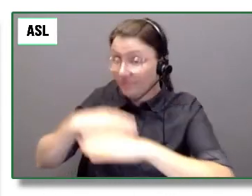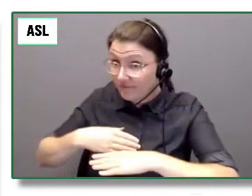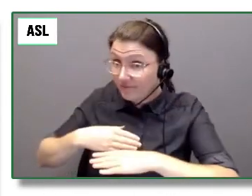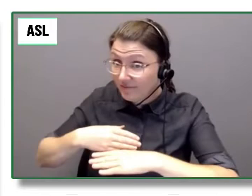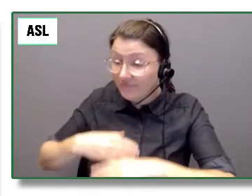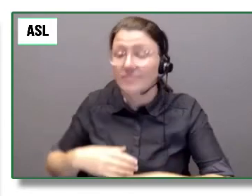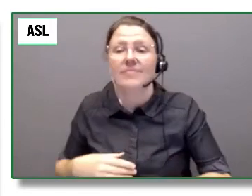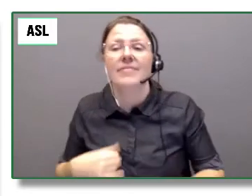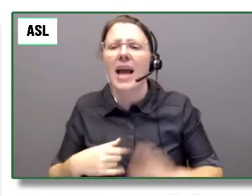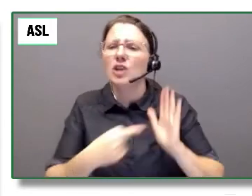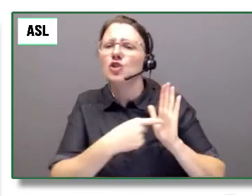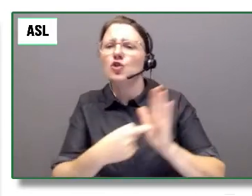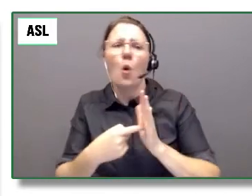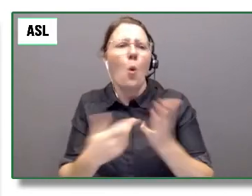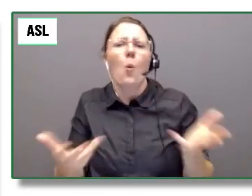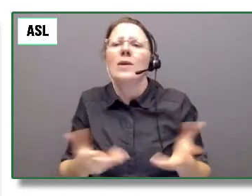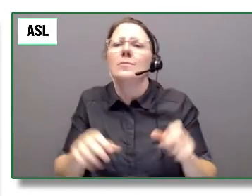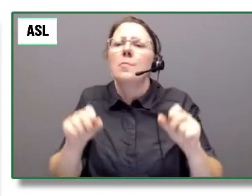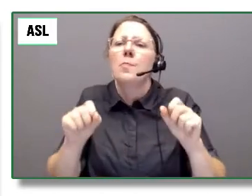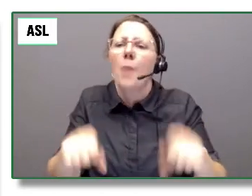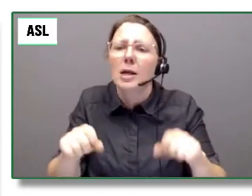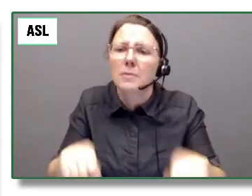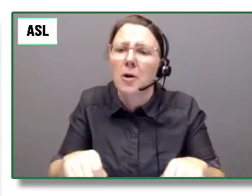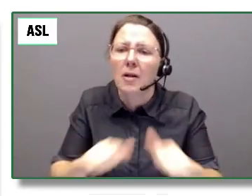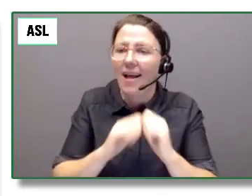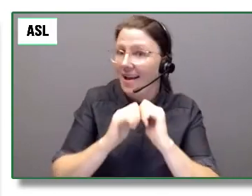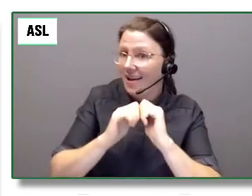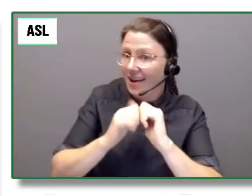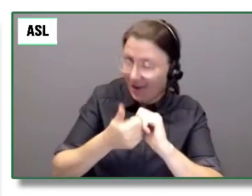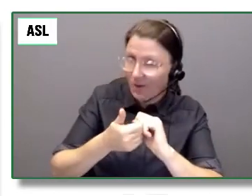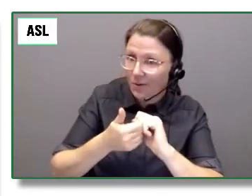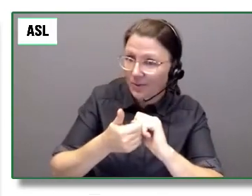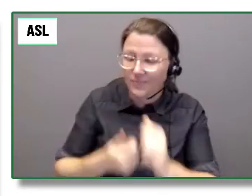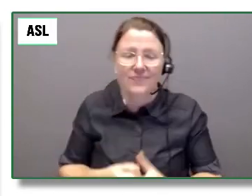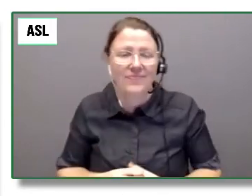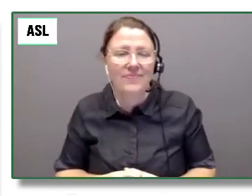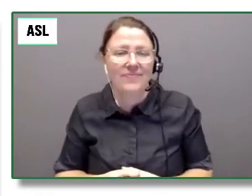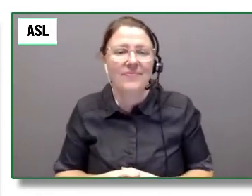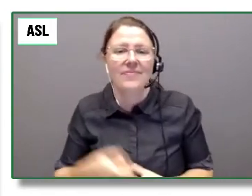can do and how. And I promise you that as we continue to